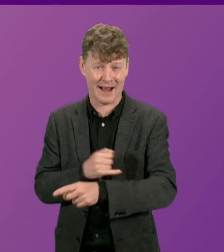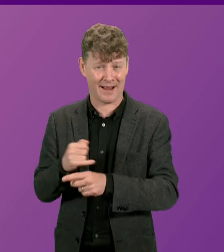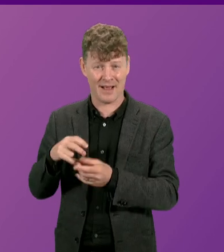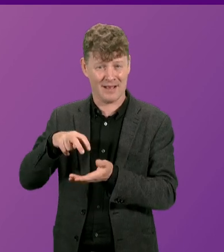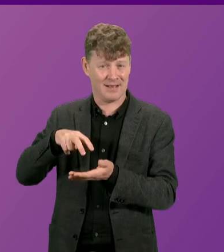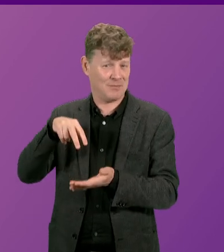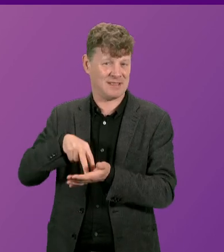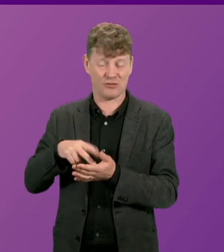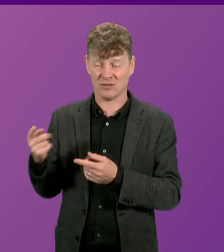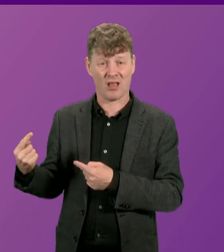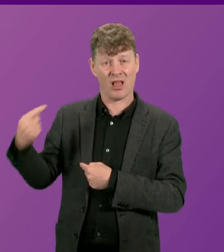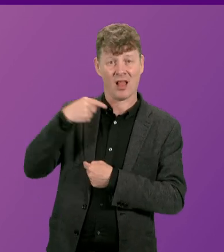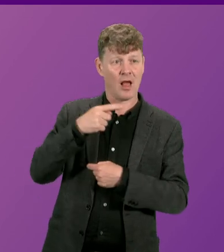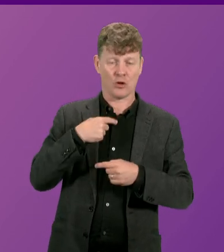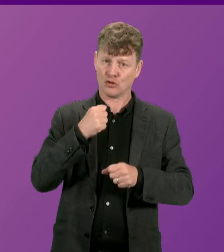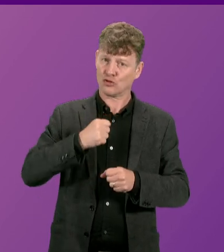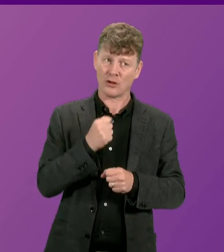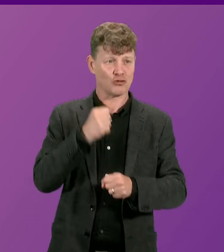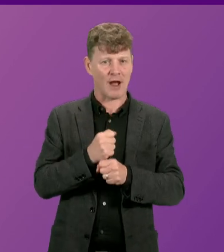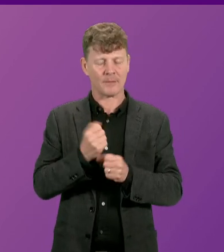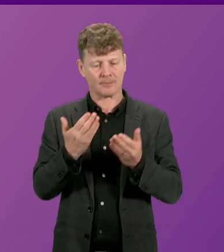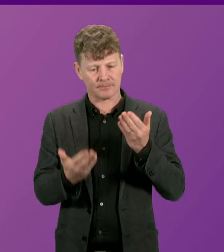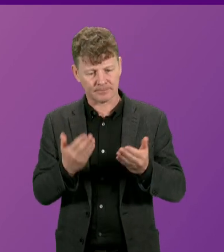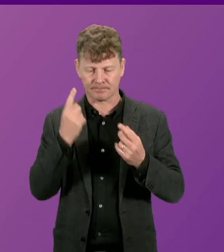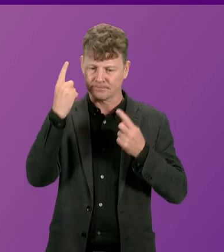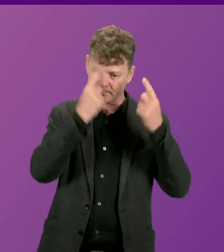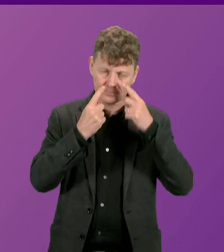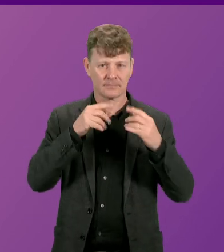considered position that the Scottish Government is taking, when the Prime Minister is ignoring